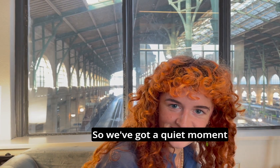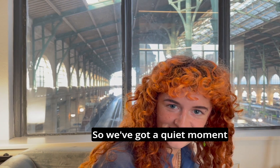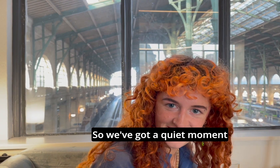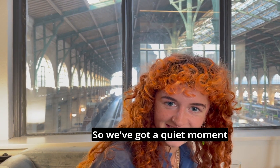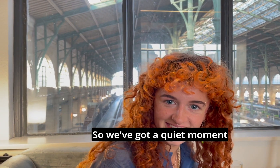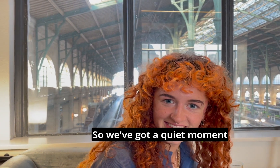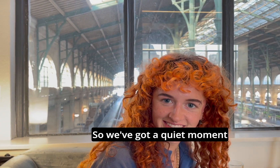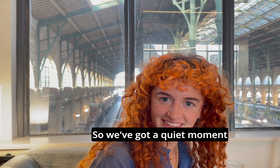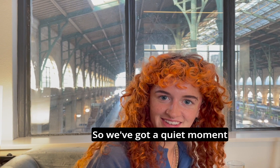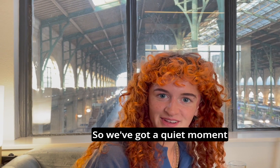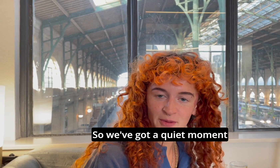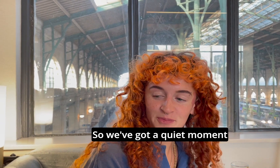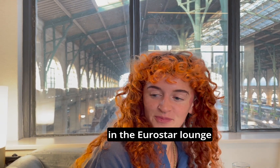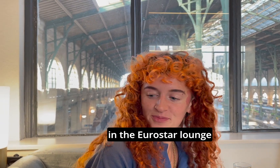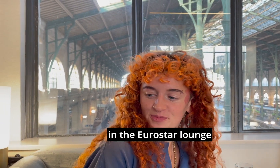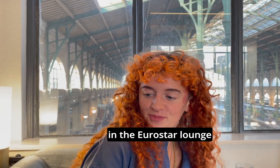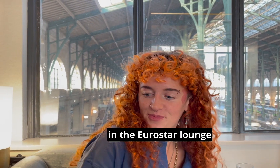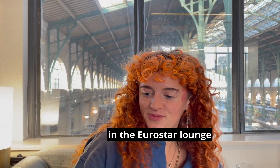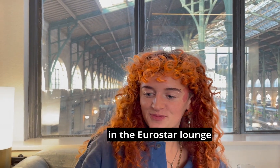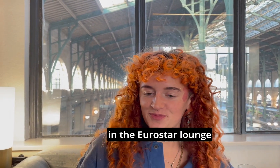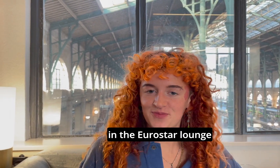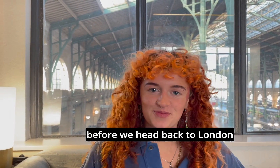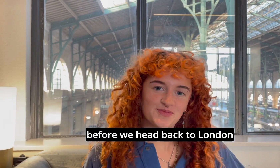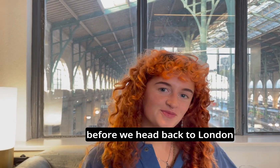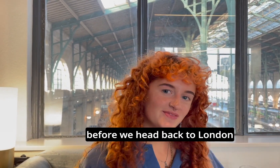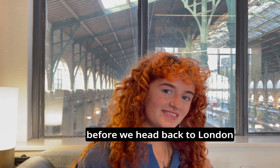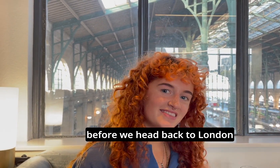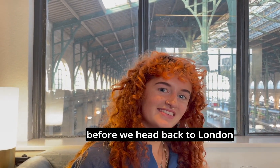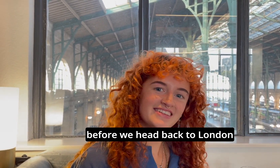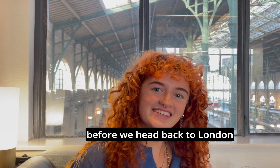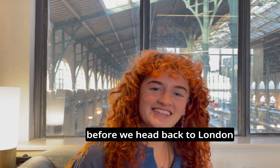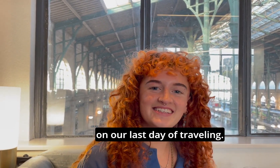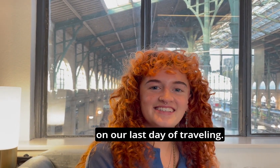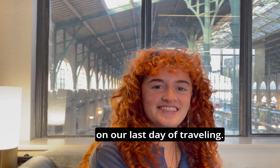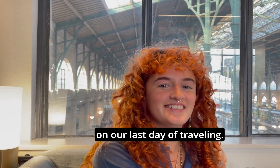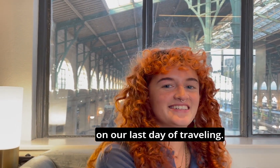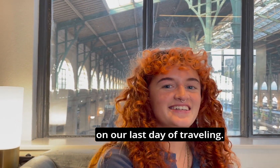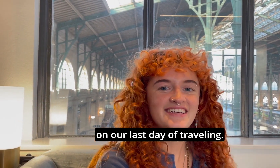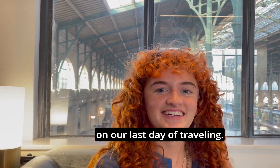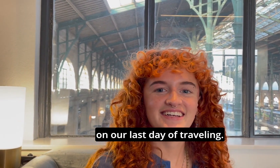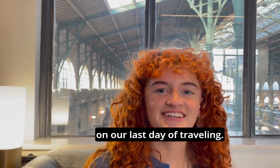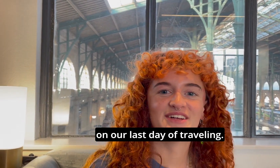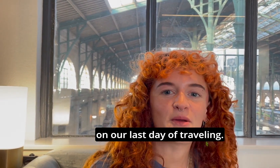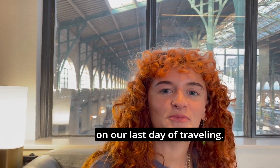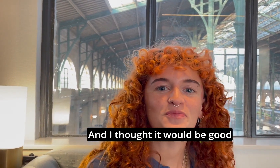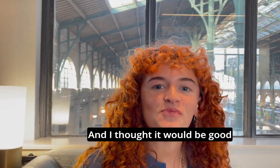So we've got a quiet moment in the Eurostar lounge before we head back to London on our last day of traveling.